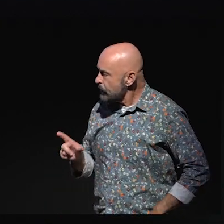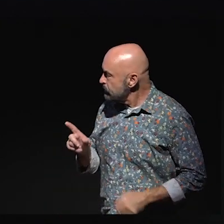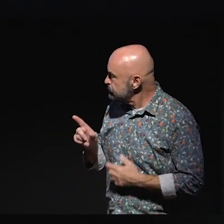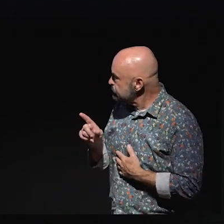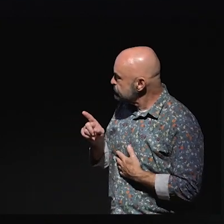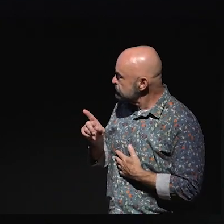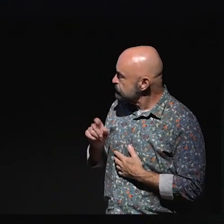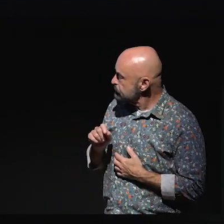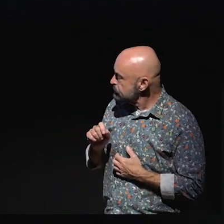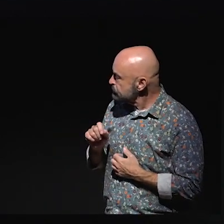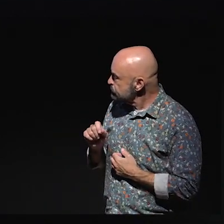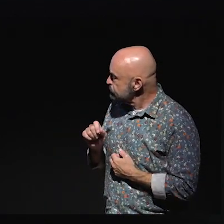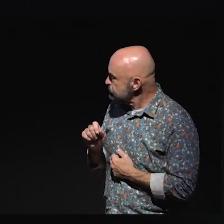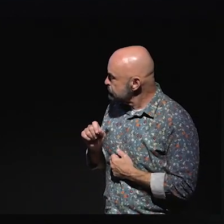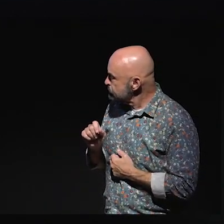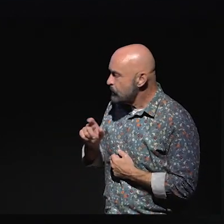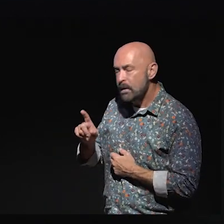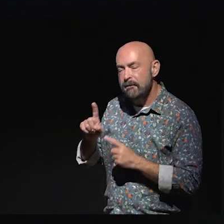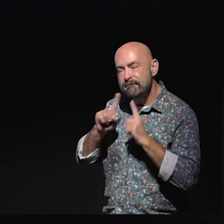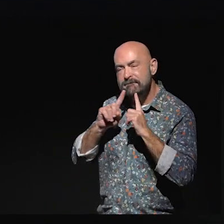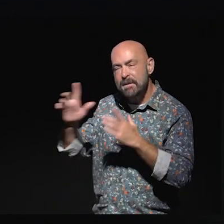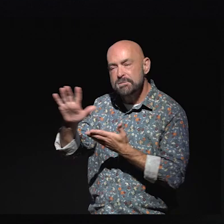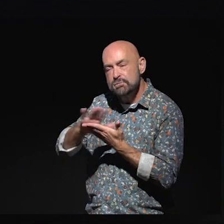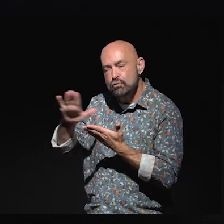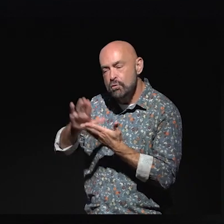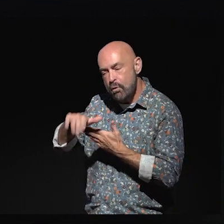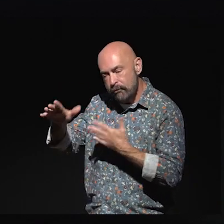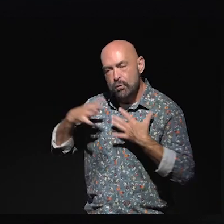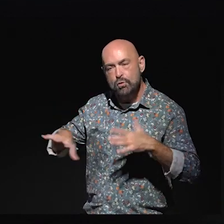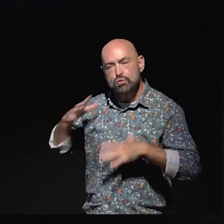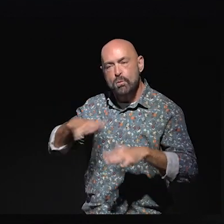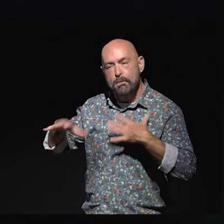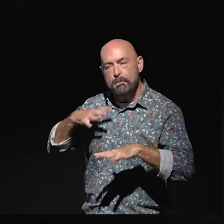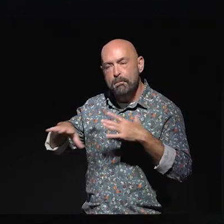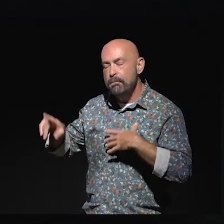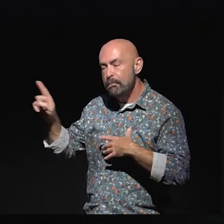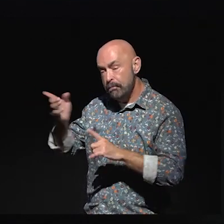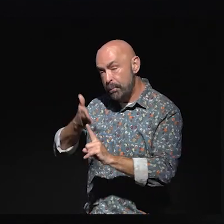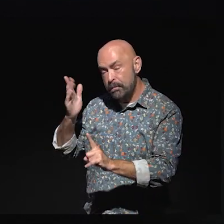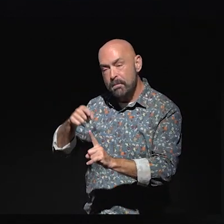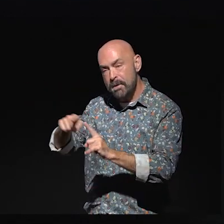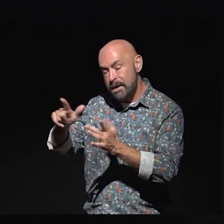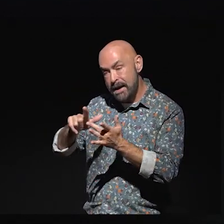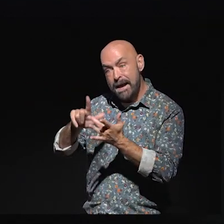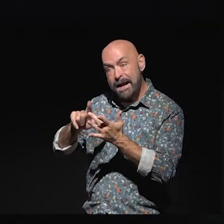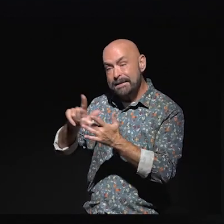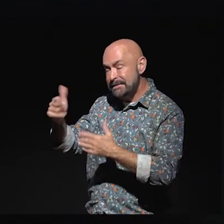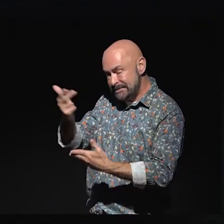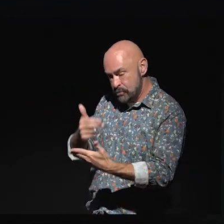but Aileen Ribeiro, the great historian of costume, points out that Ingres' signature on this picture